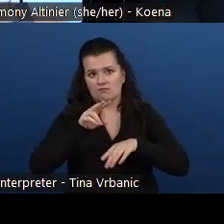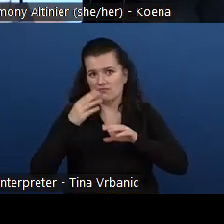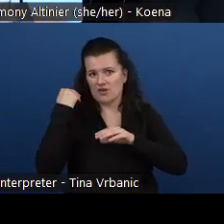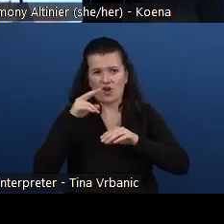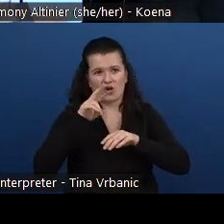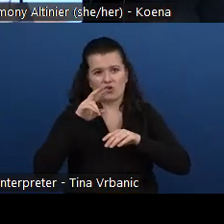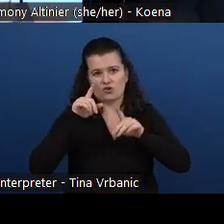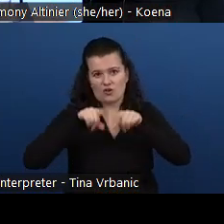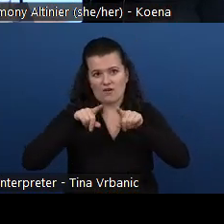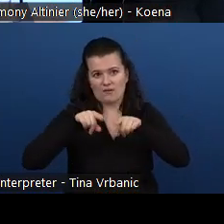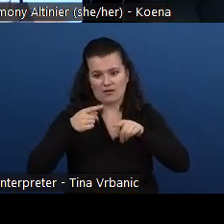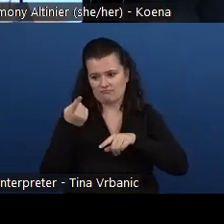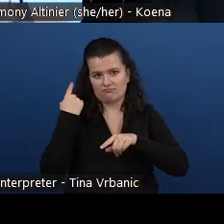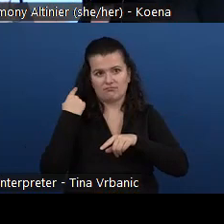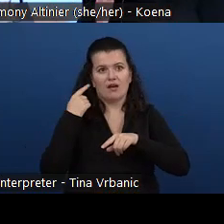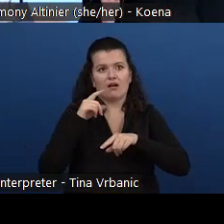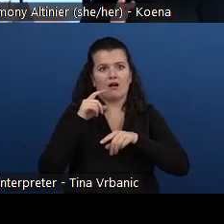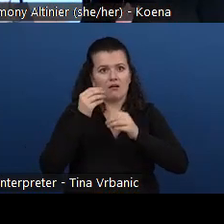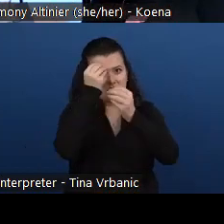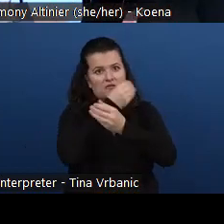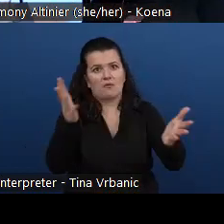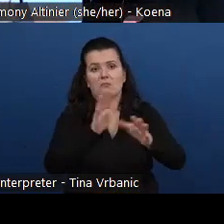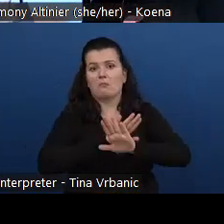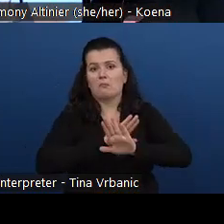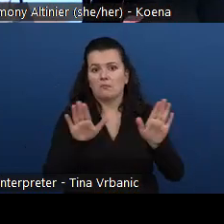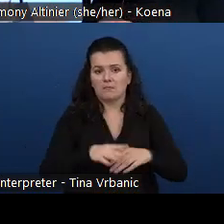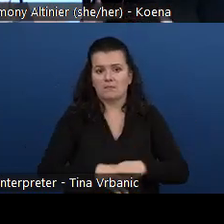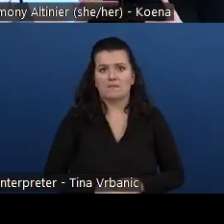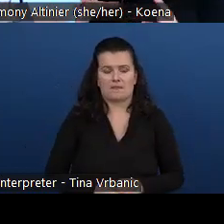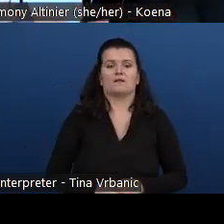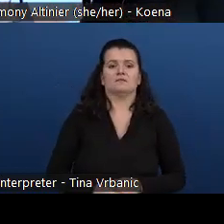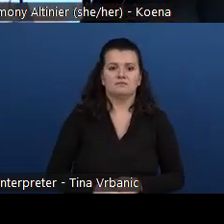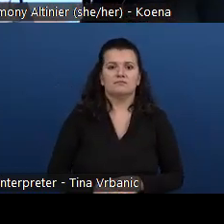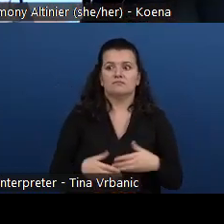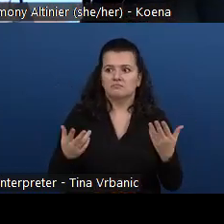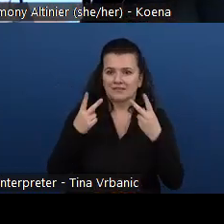So it's rare.